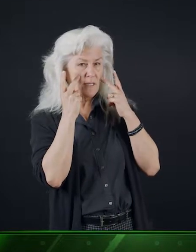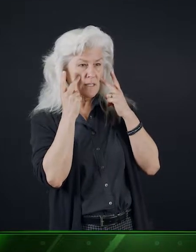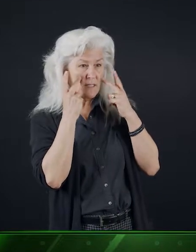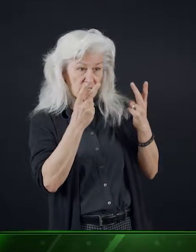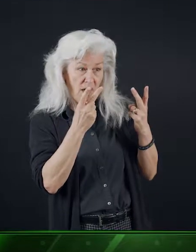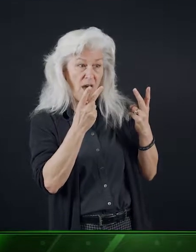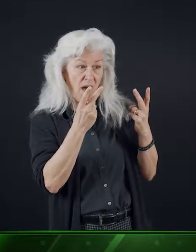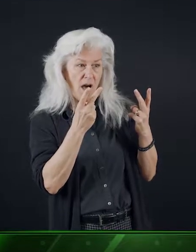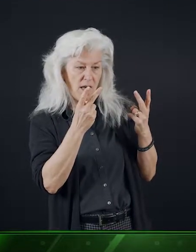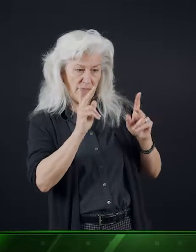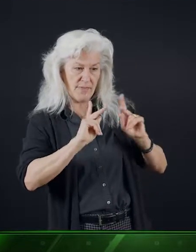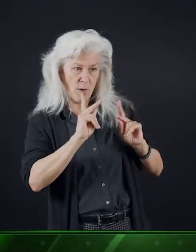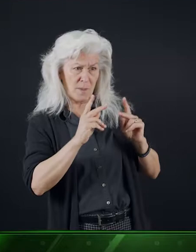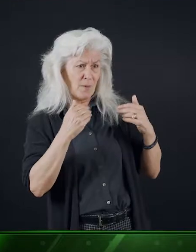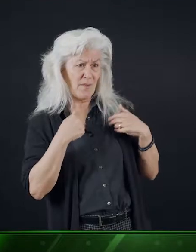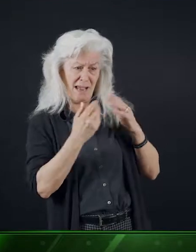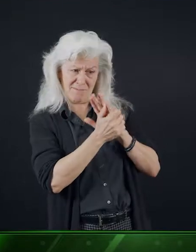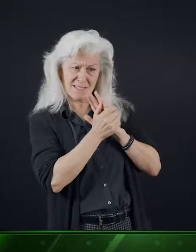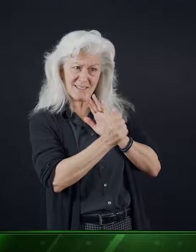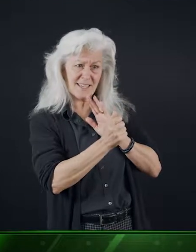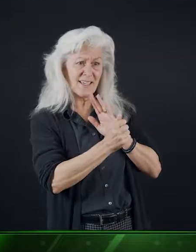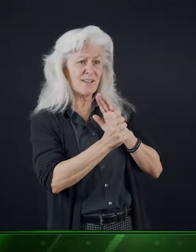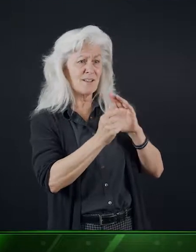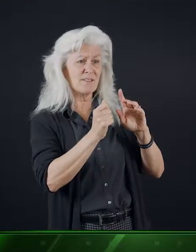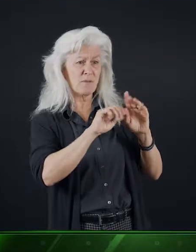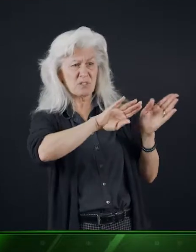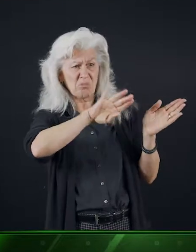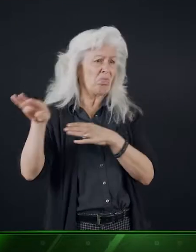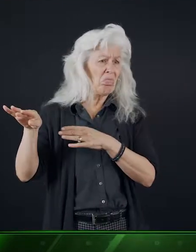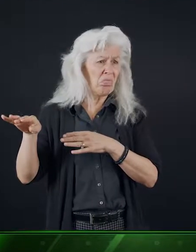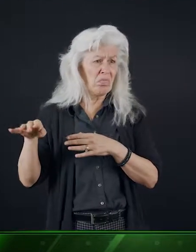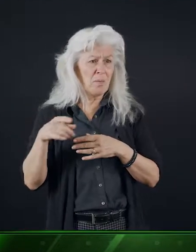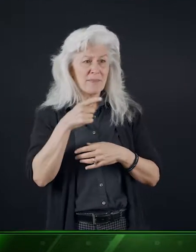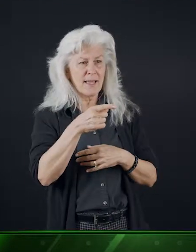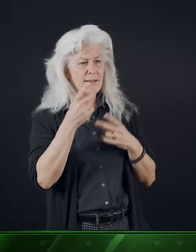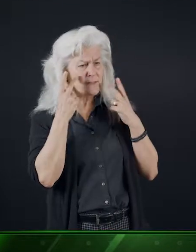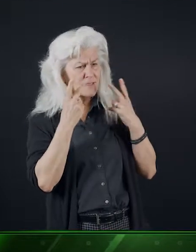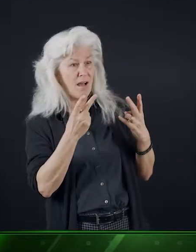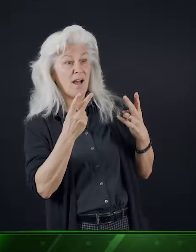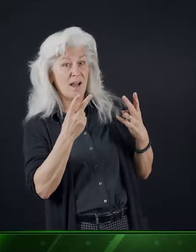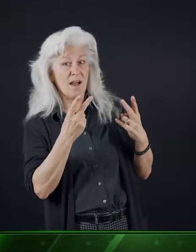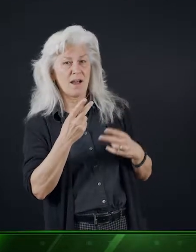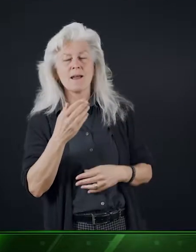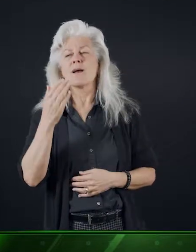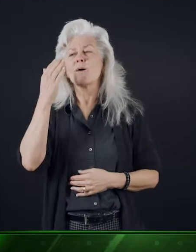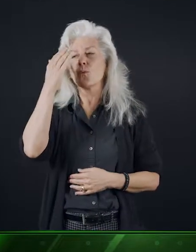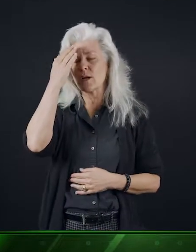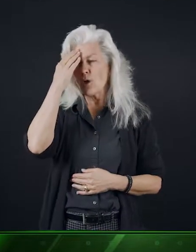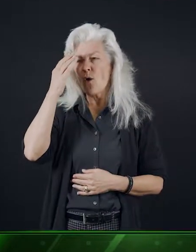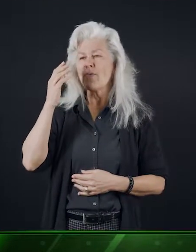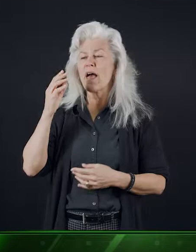that there was a group of people who had these great talents that were just being pushed by the wayside. We know that the combined knowledge